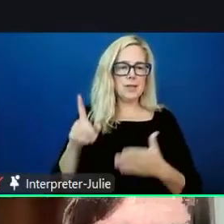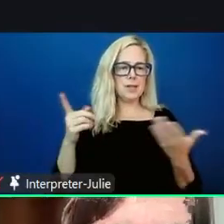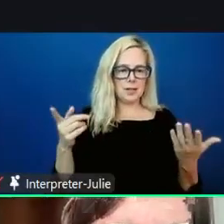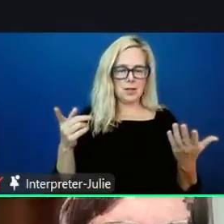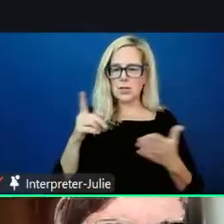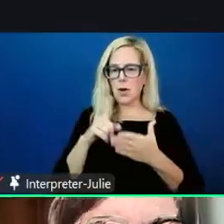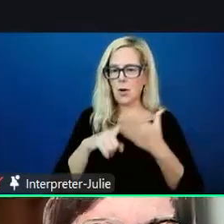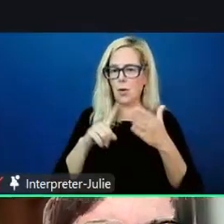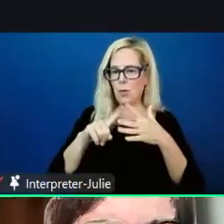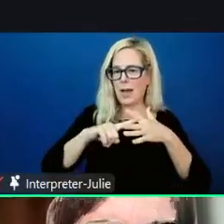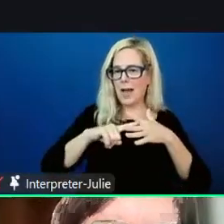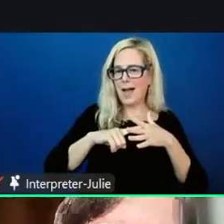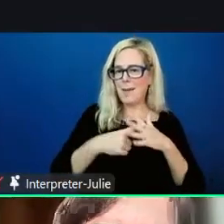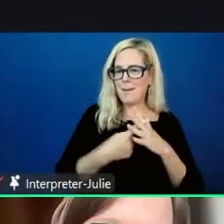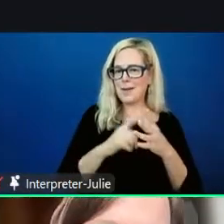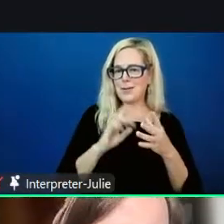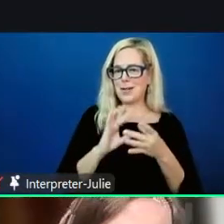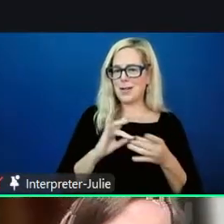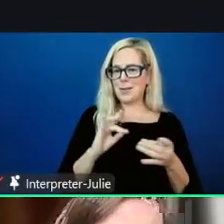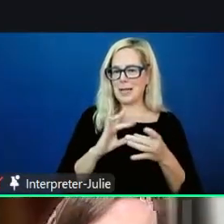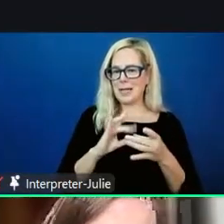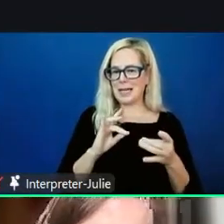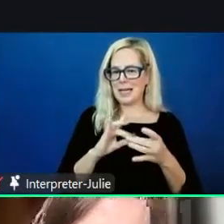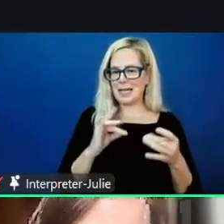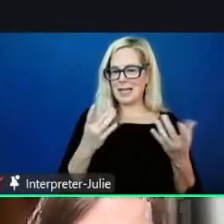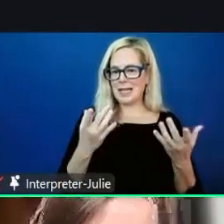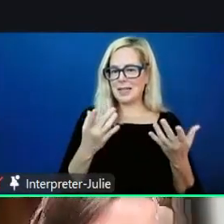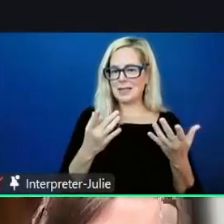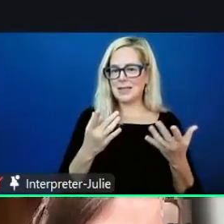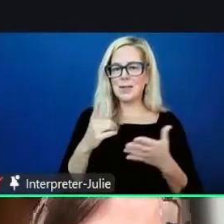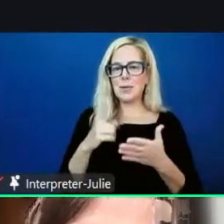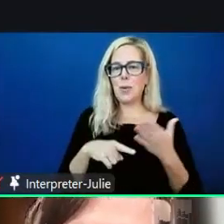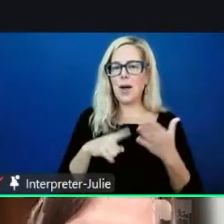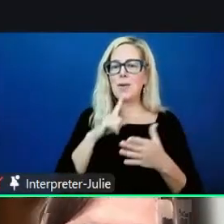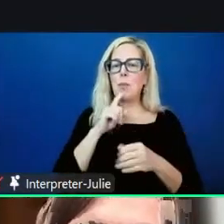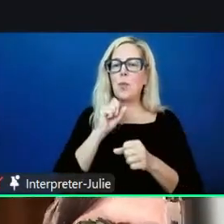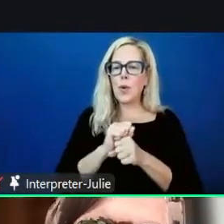beginning were the practical tools for advancing health equity shifts.